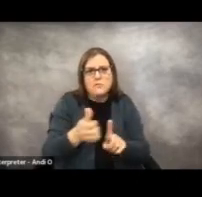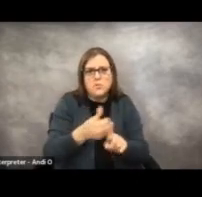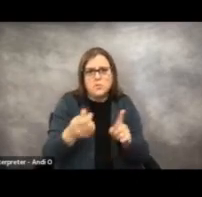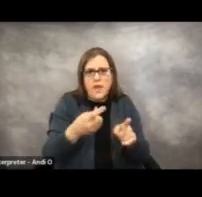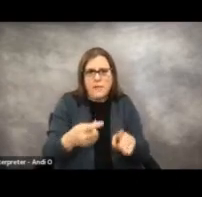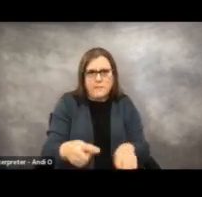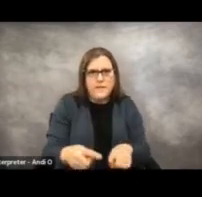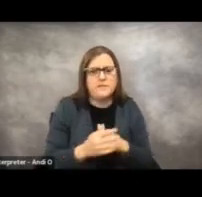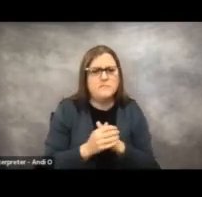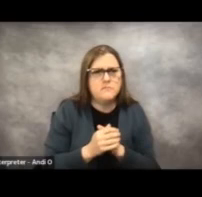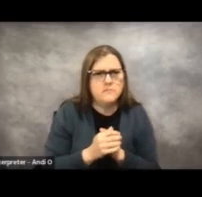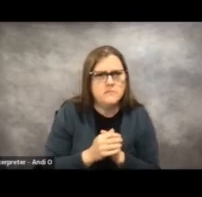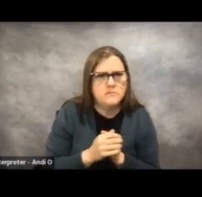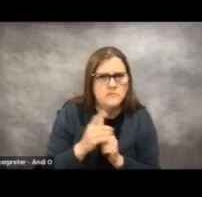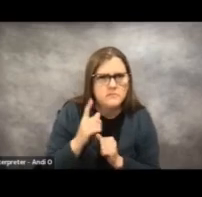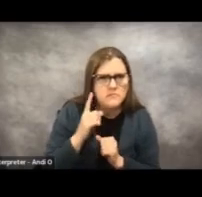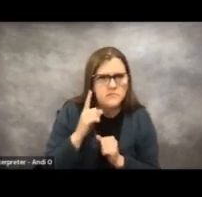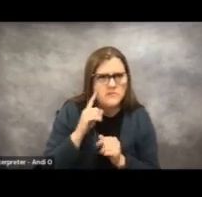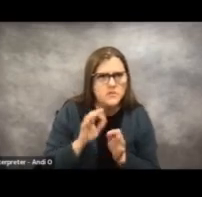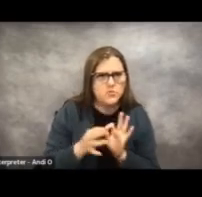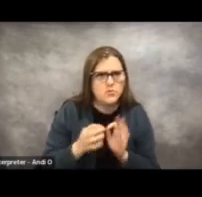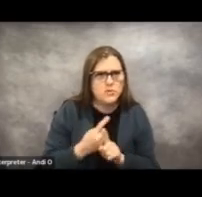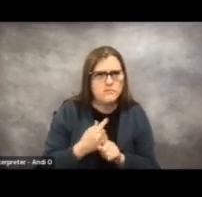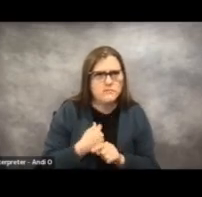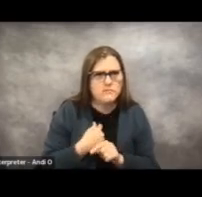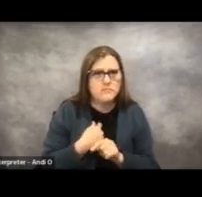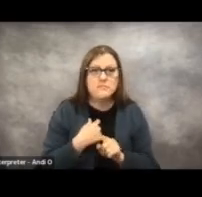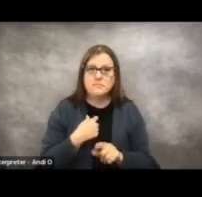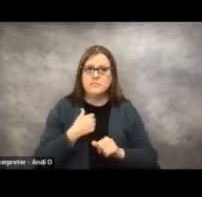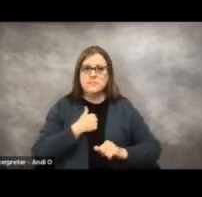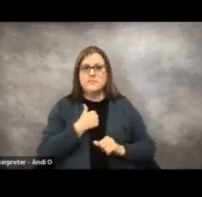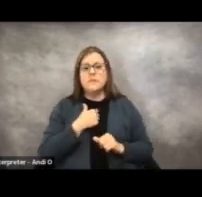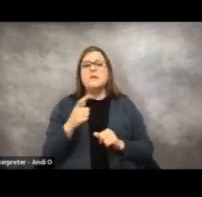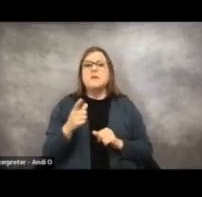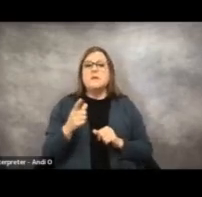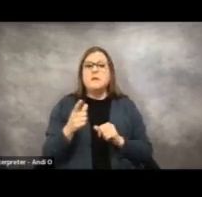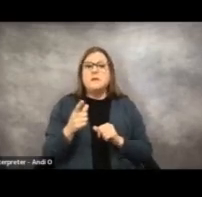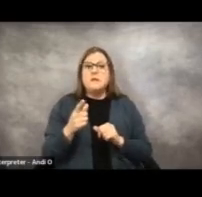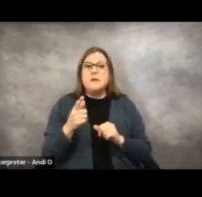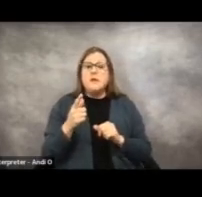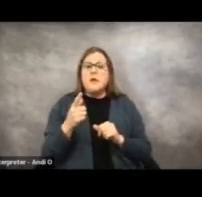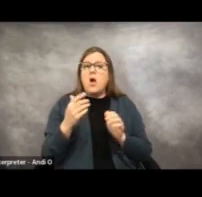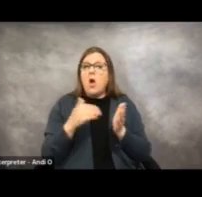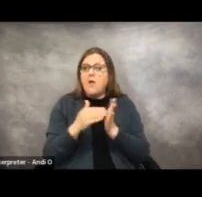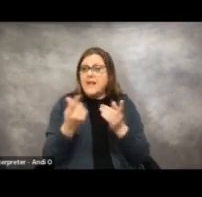Iowa? It's important because the issues often addressed in the child welfare cases are related